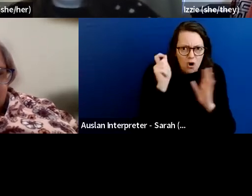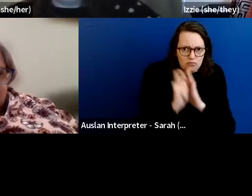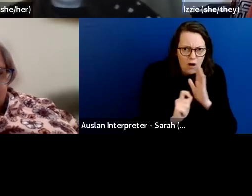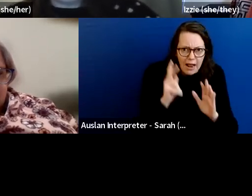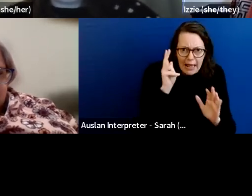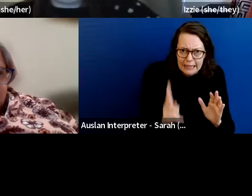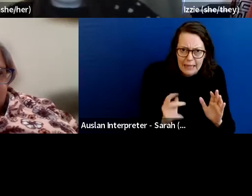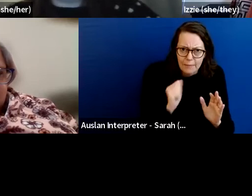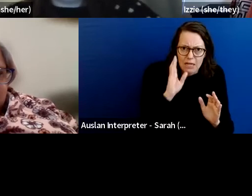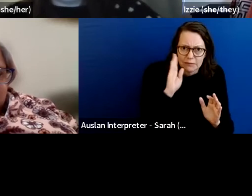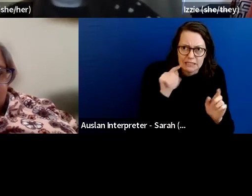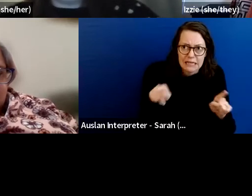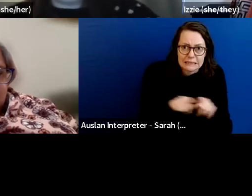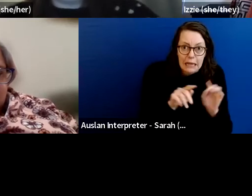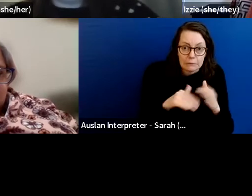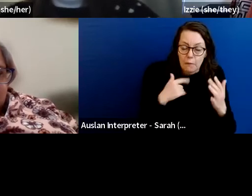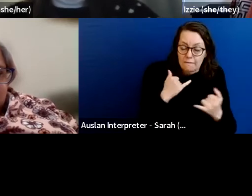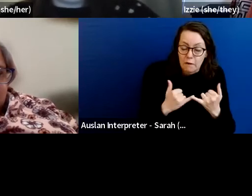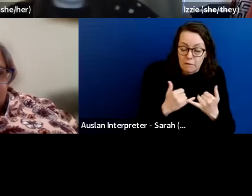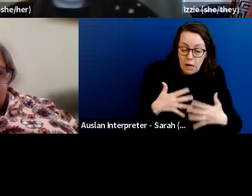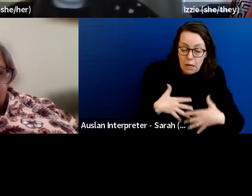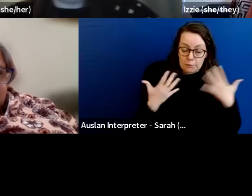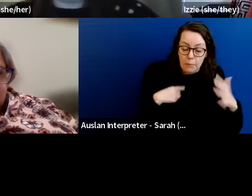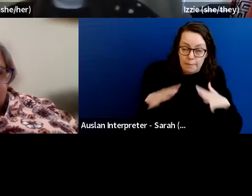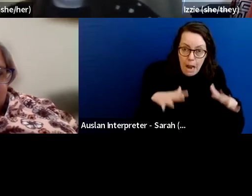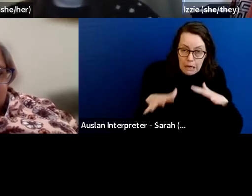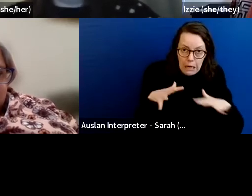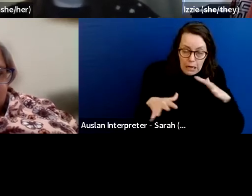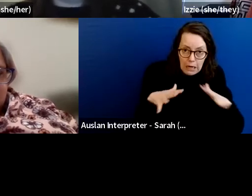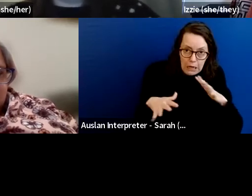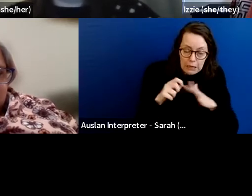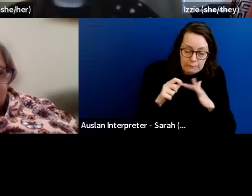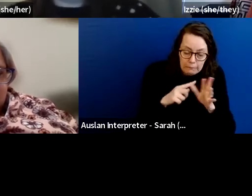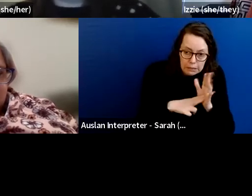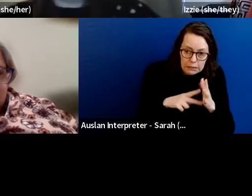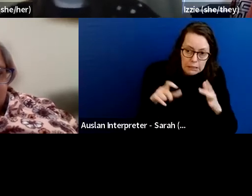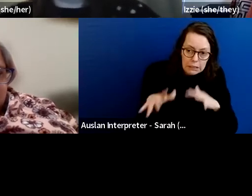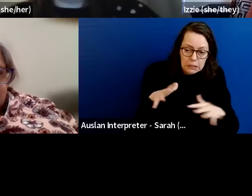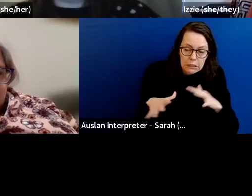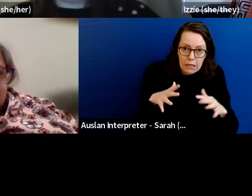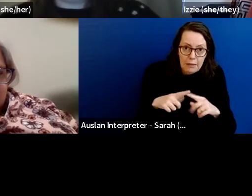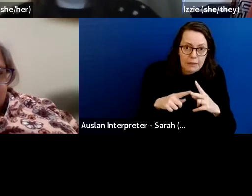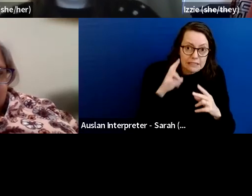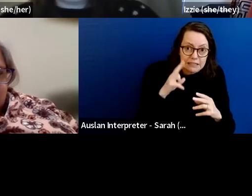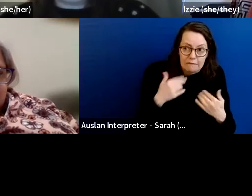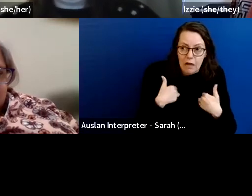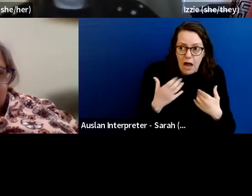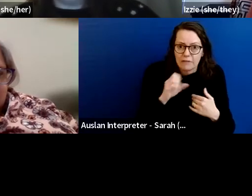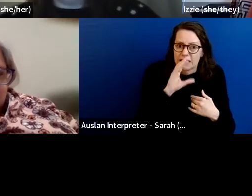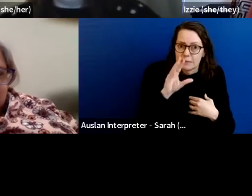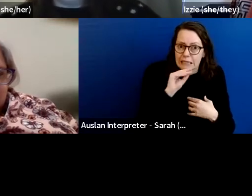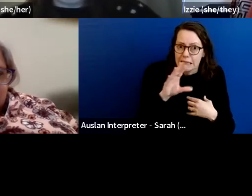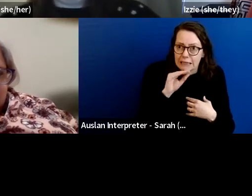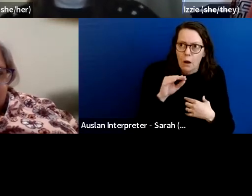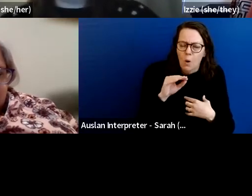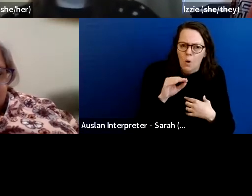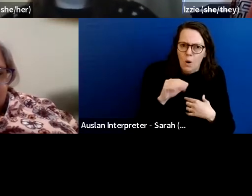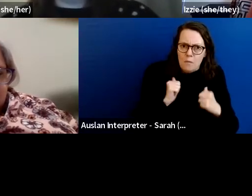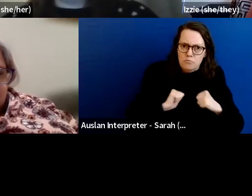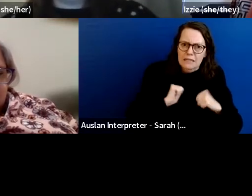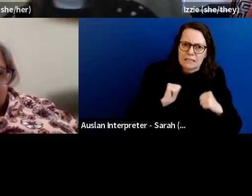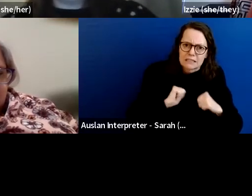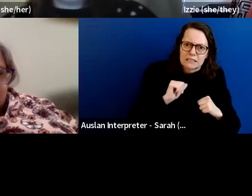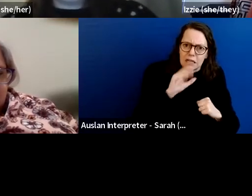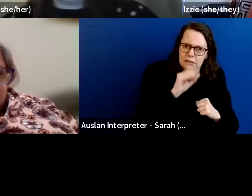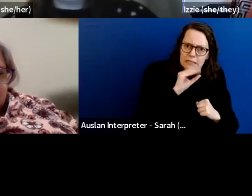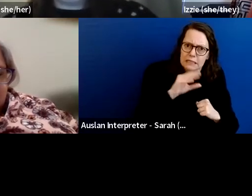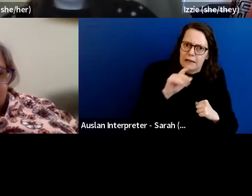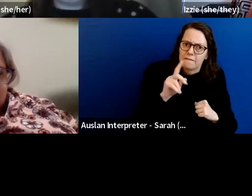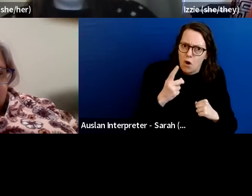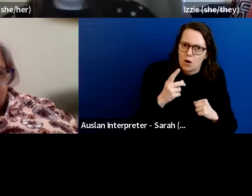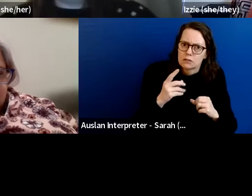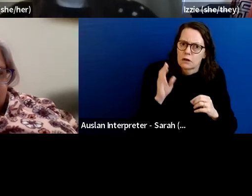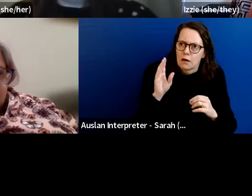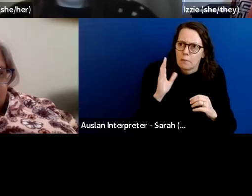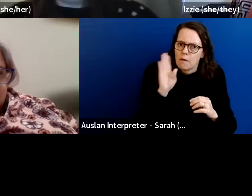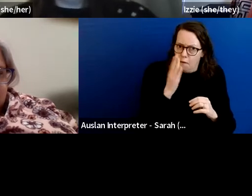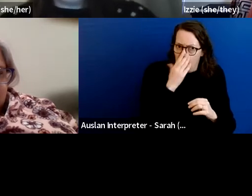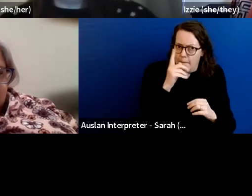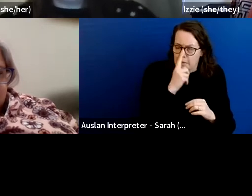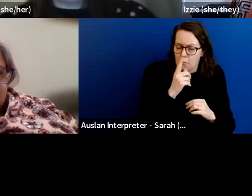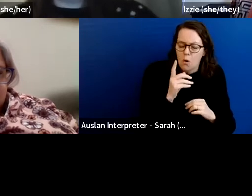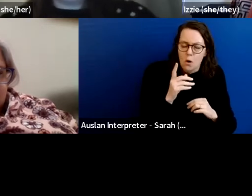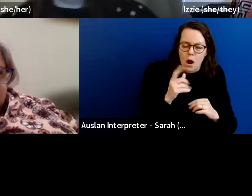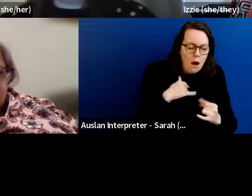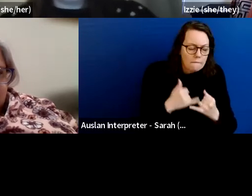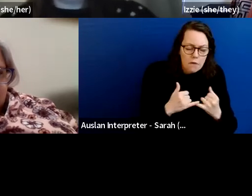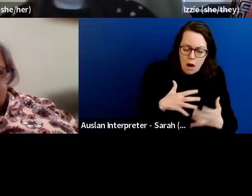to rewrite it. On the day and I was really upset and I was really panicking and obviously because of my deafness I actually have to speak out loud and practice it over and over and over so I can get my speech right now I was really upset and I was really